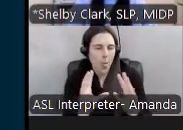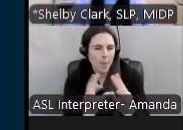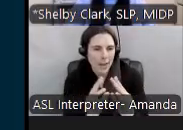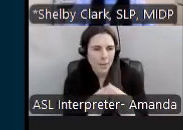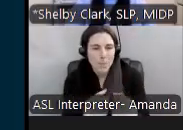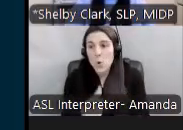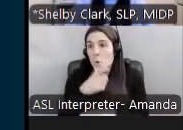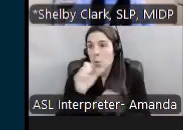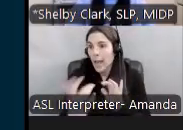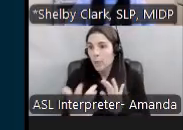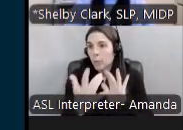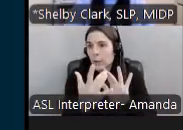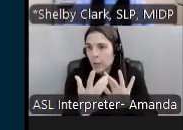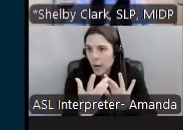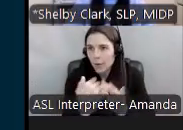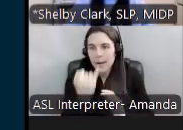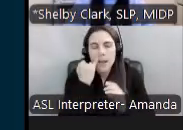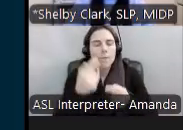can reach out to when we're struggling with some of the